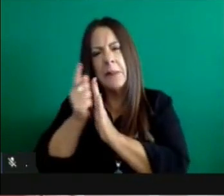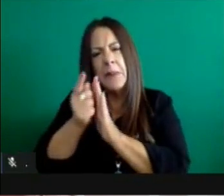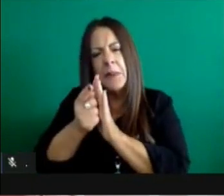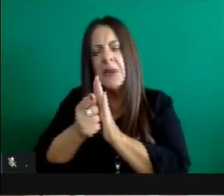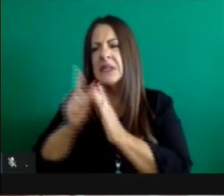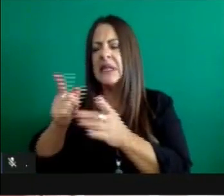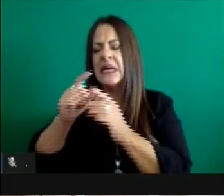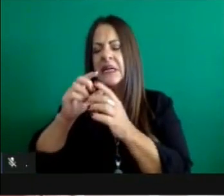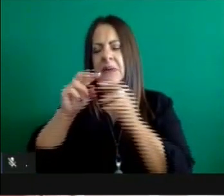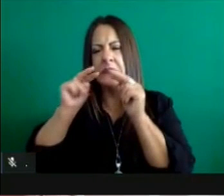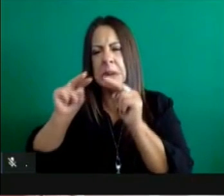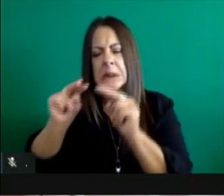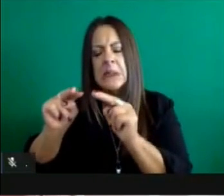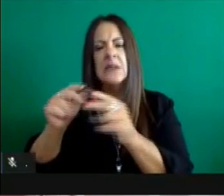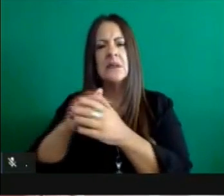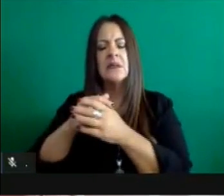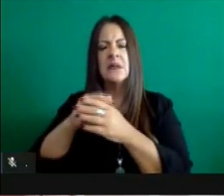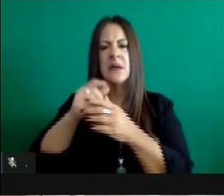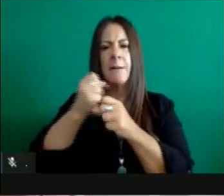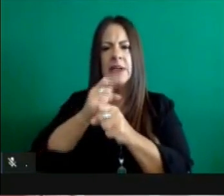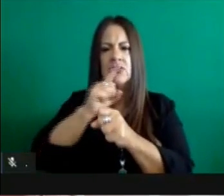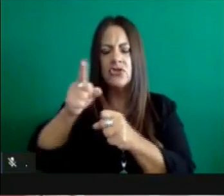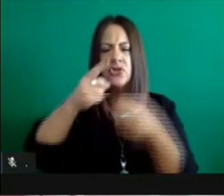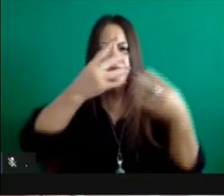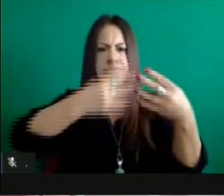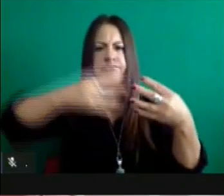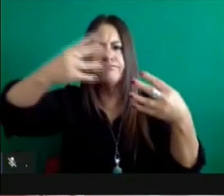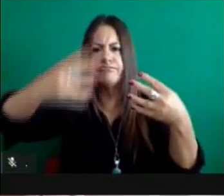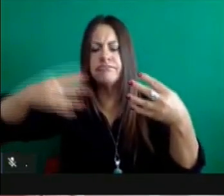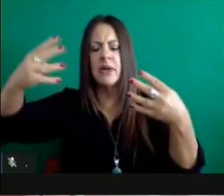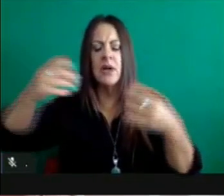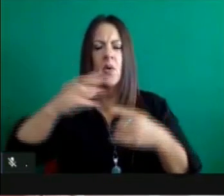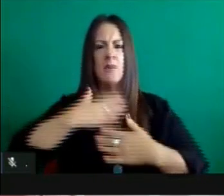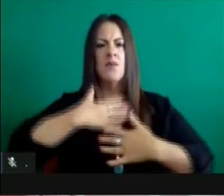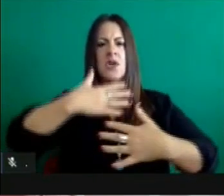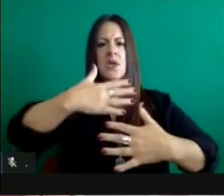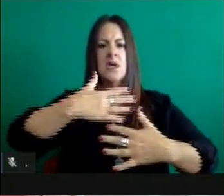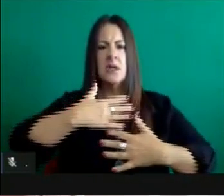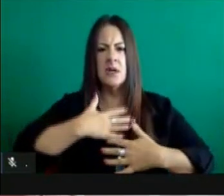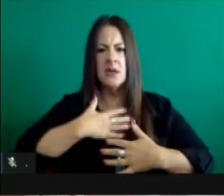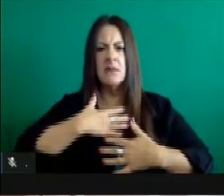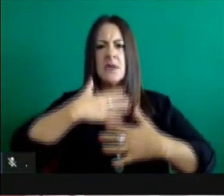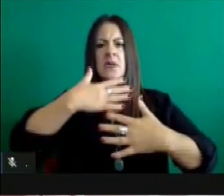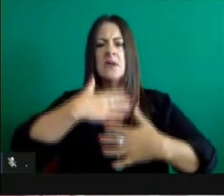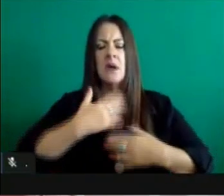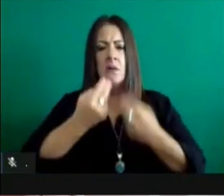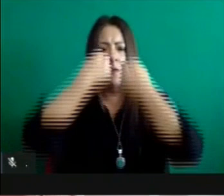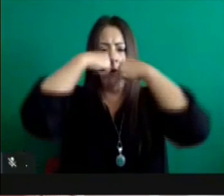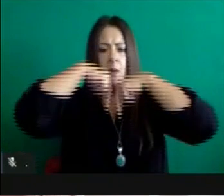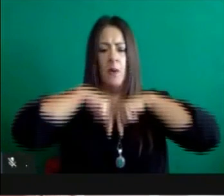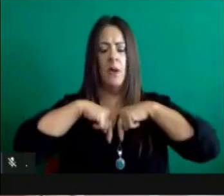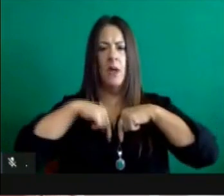OTHER CLINICAL READERS ARE NOT JUST OUR-BI-HOUR, MAKING CHANGES TO A PATIENT'S CARE, BUT REALLY, MINUTE-BY-MINUTE.